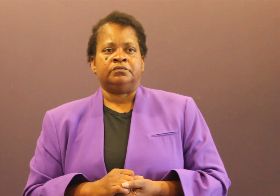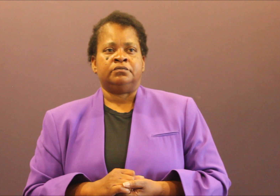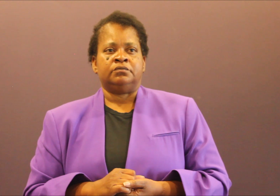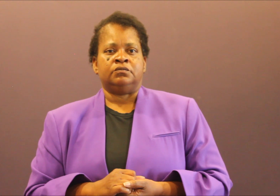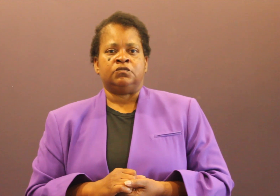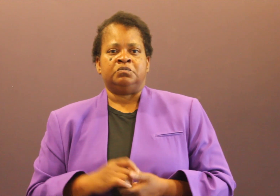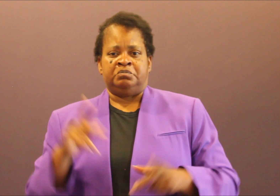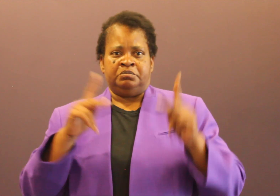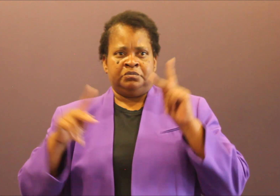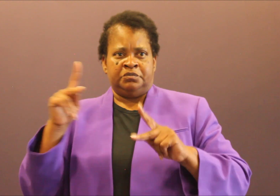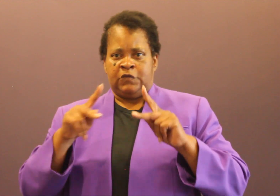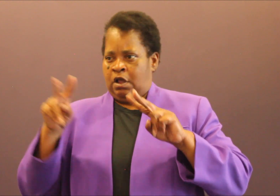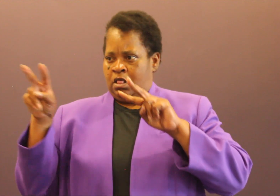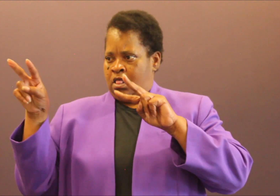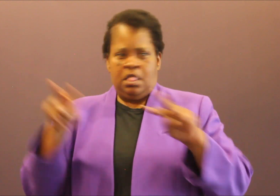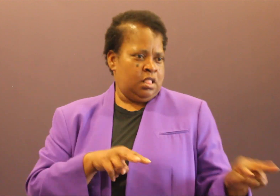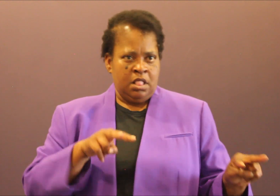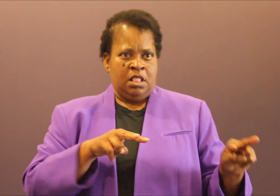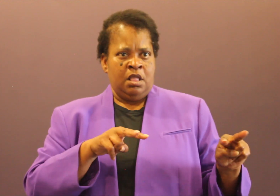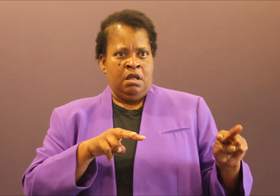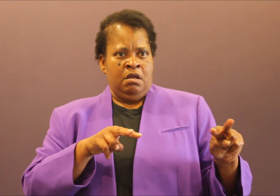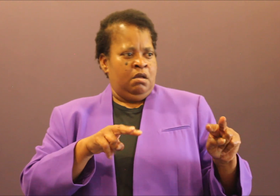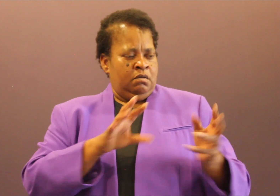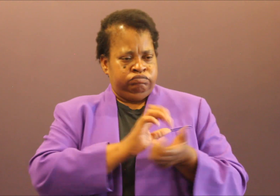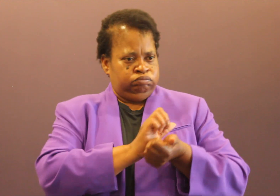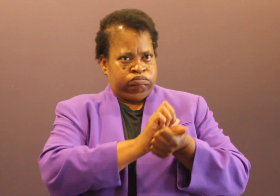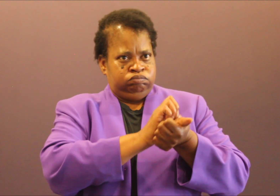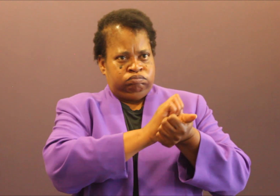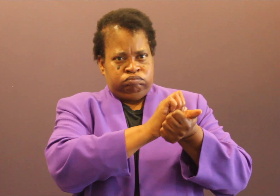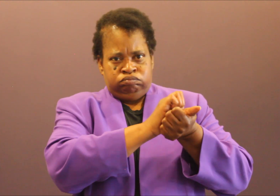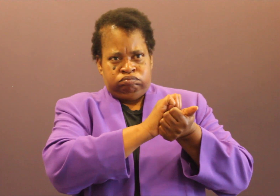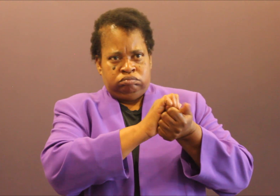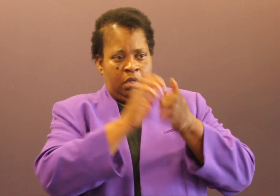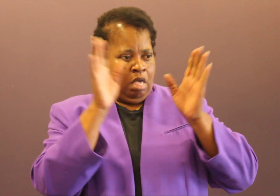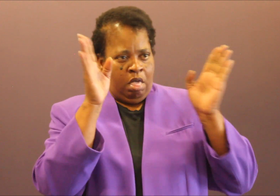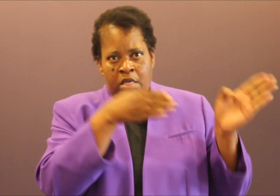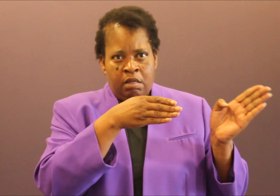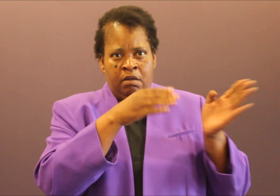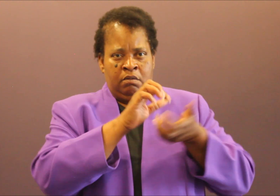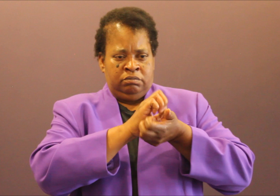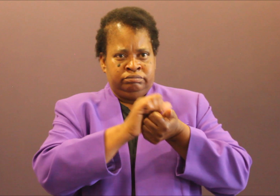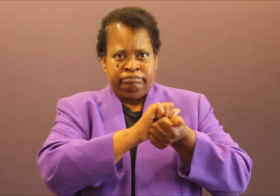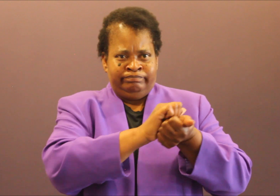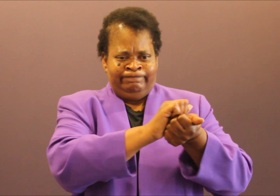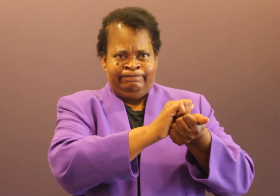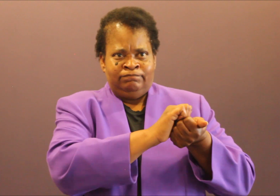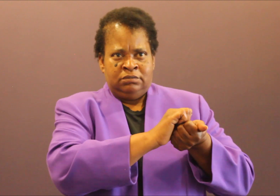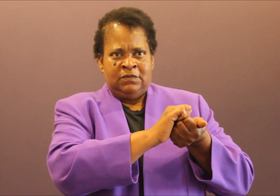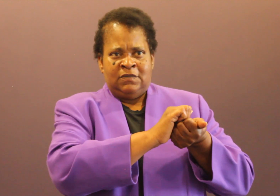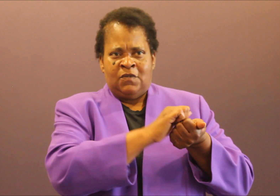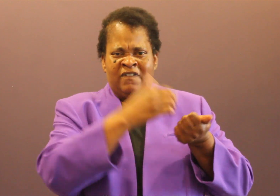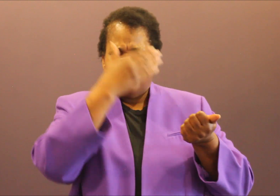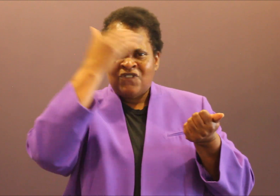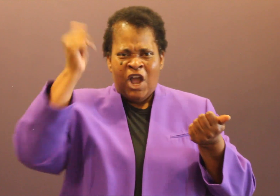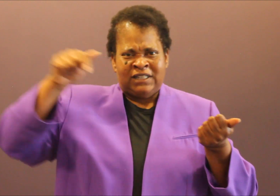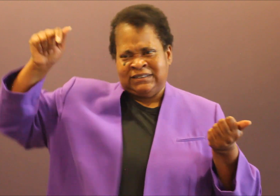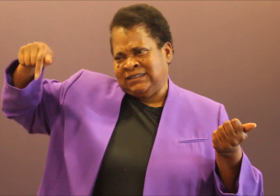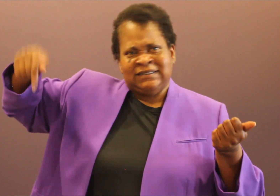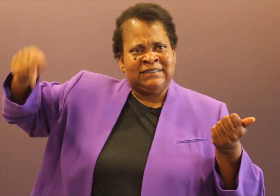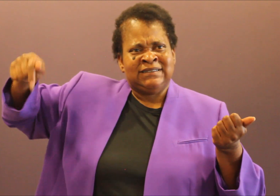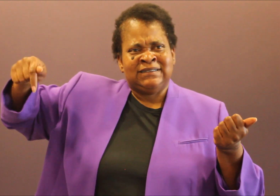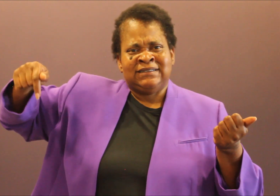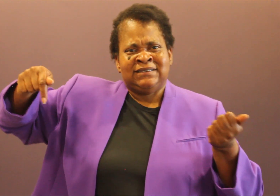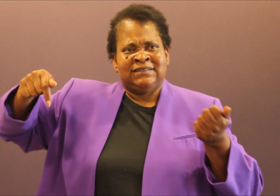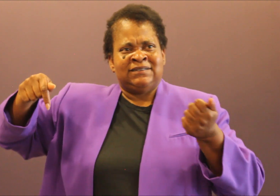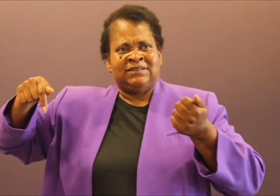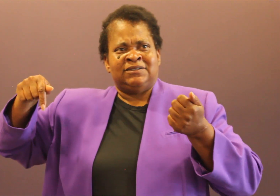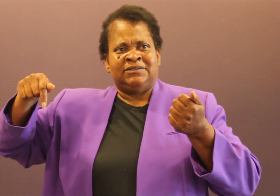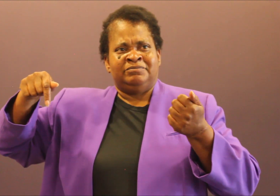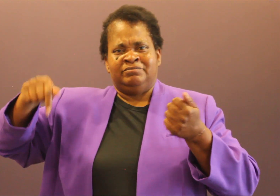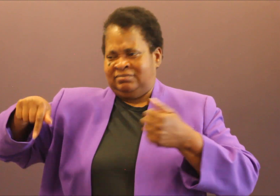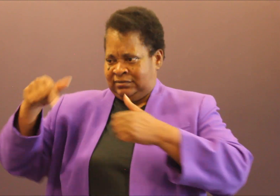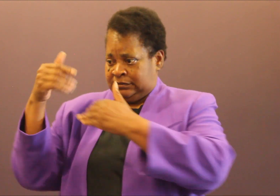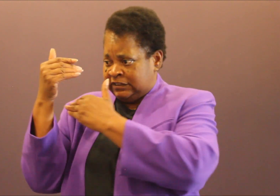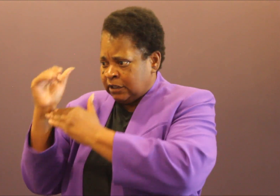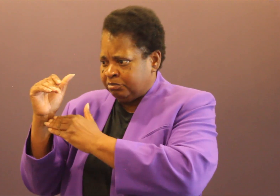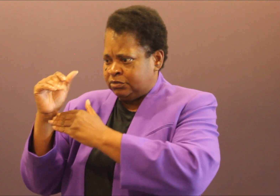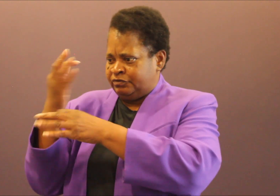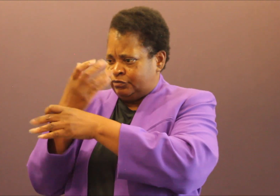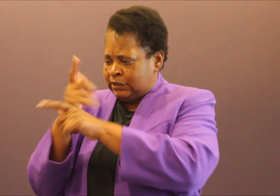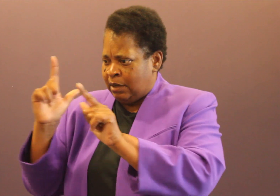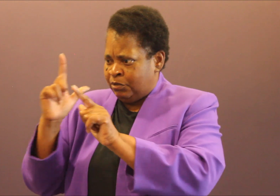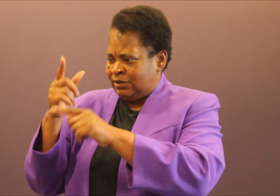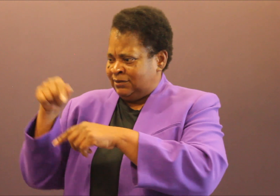Liberty and the loss of life. My heart hurts. I have been in a state of flux as